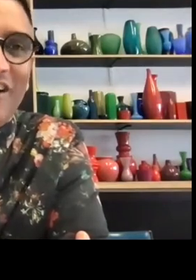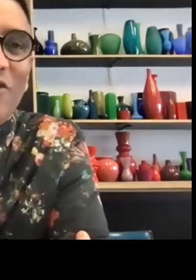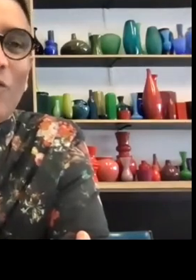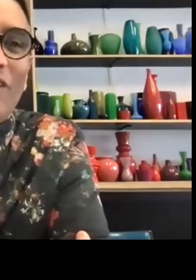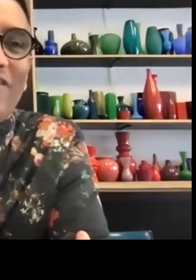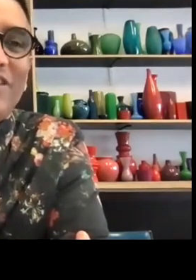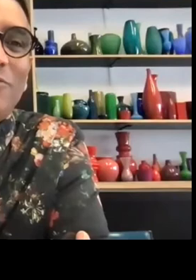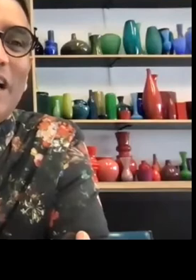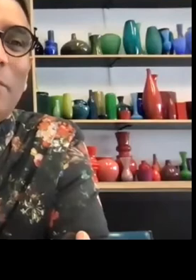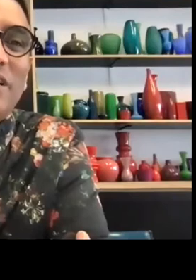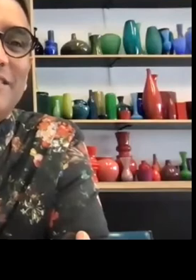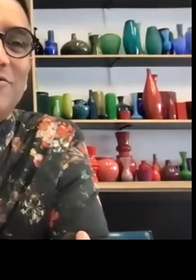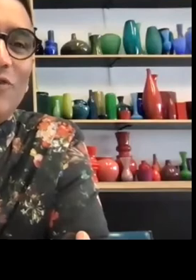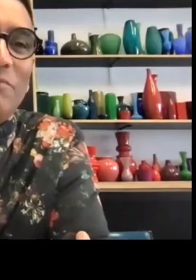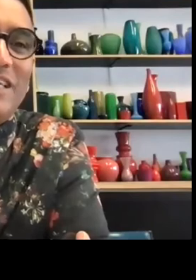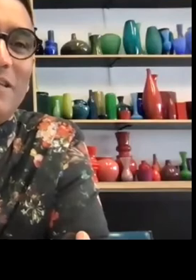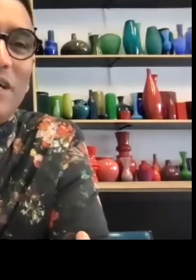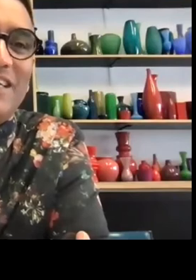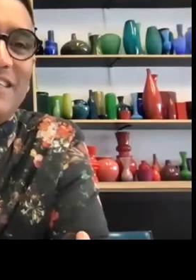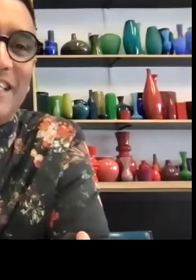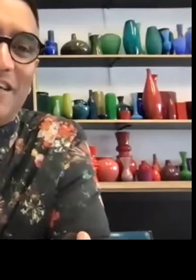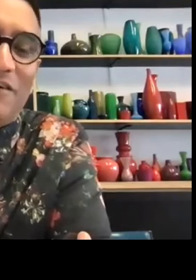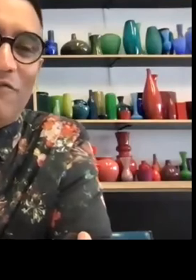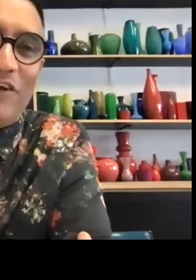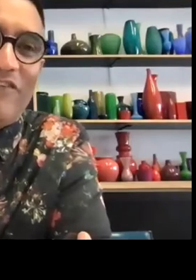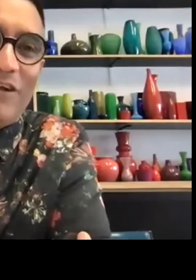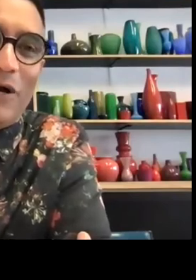wherever you are please join me in making nina very very welcome